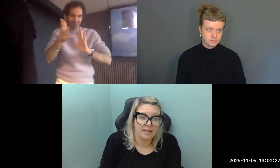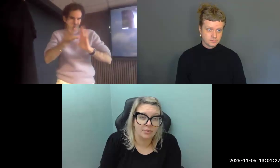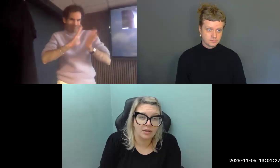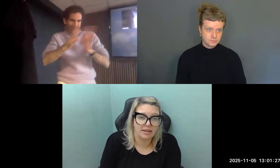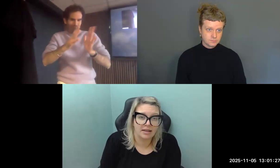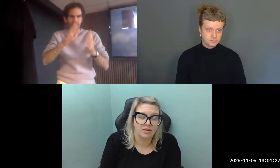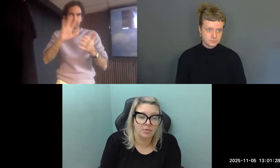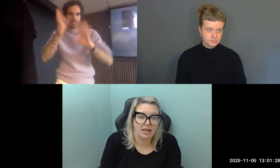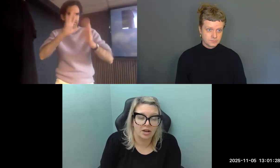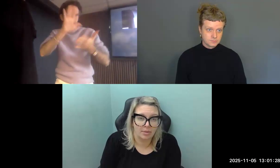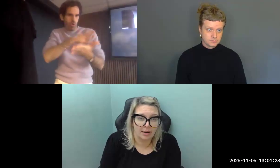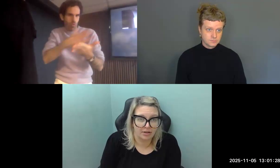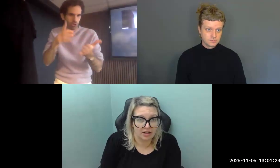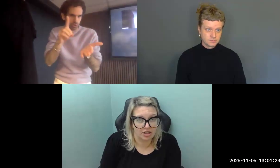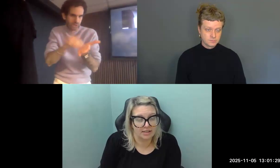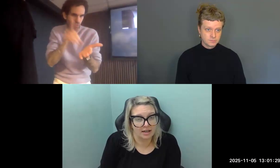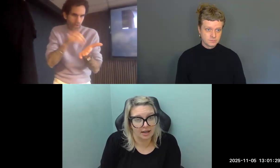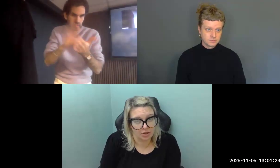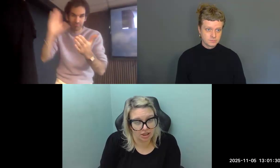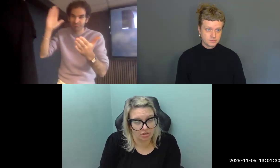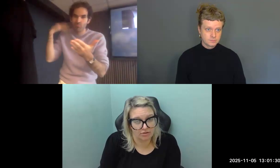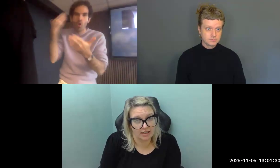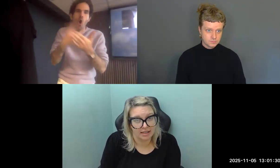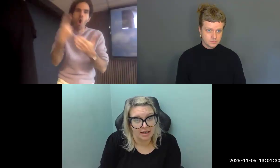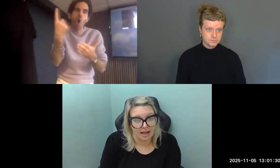And I think one of the things that we know about the creation of sign language dictionaries